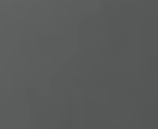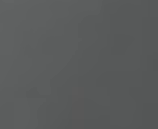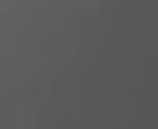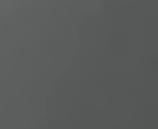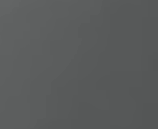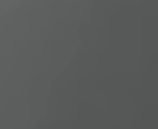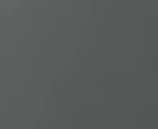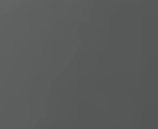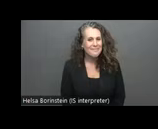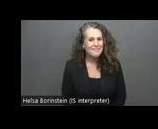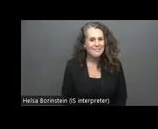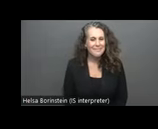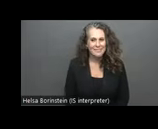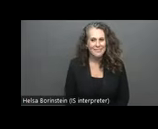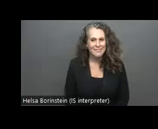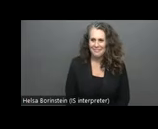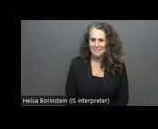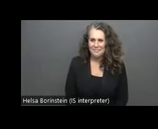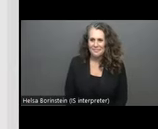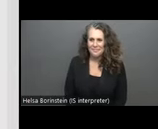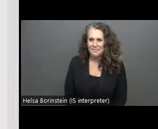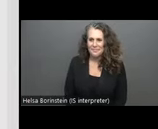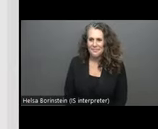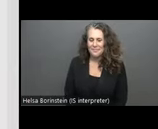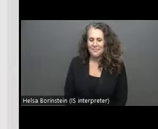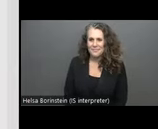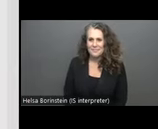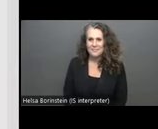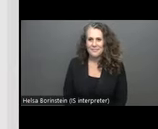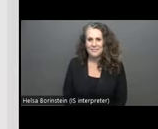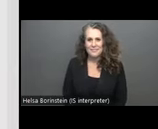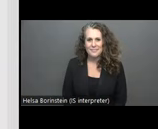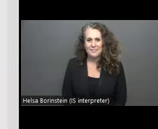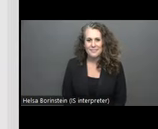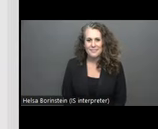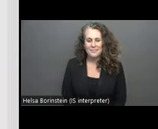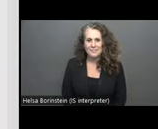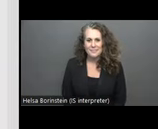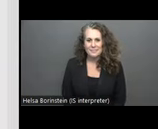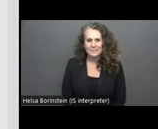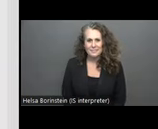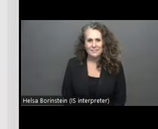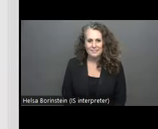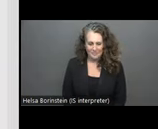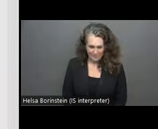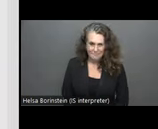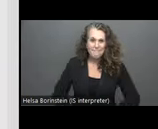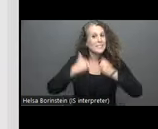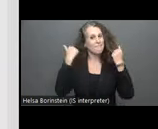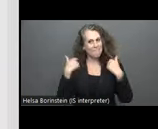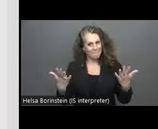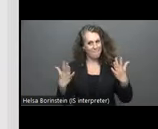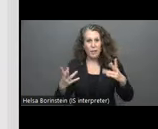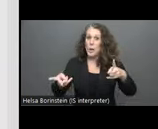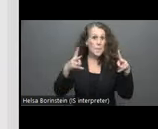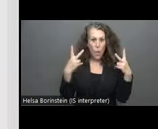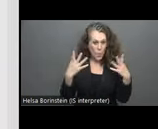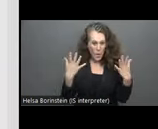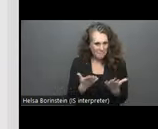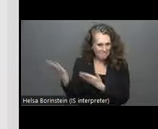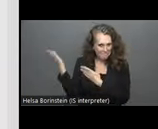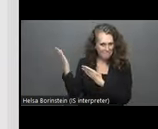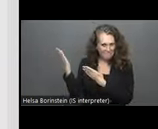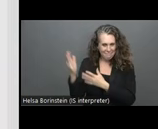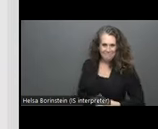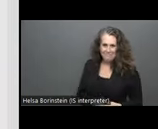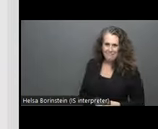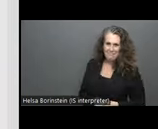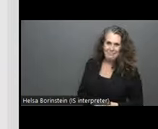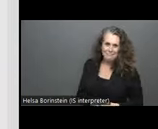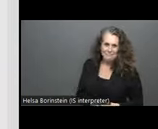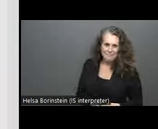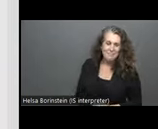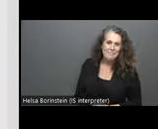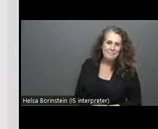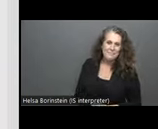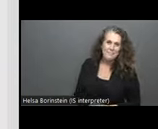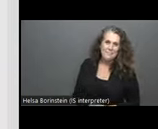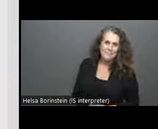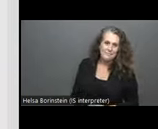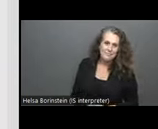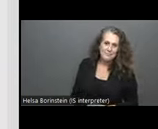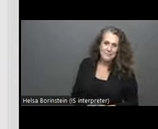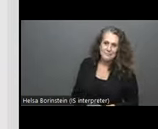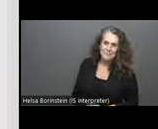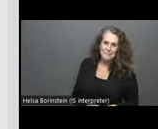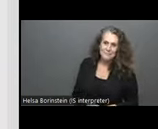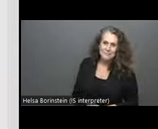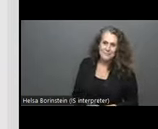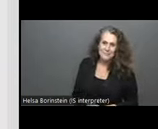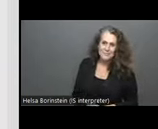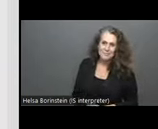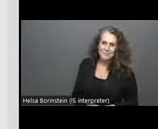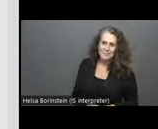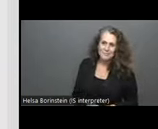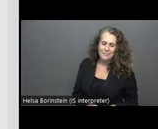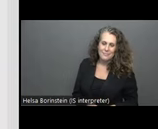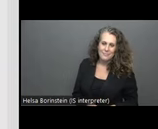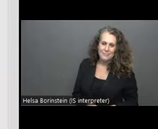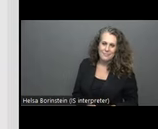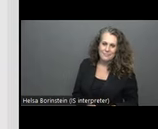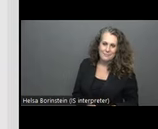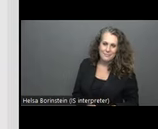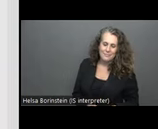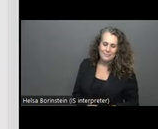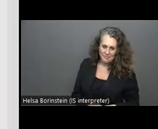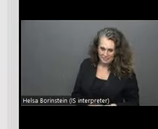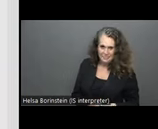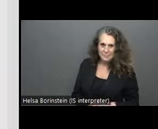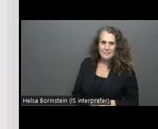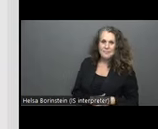14:49:33 Jim open slim and we just we, the terroir met some D's beat the time, a just